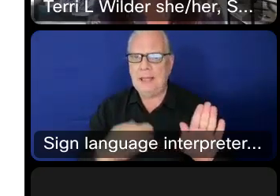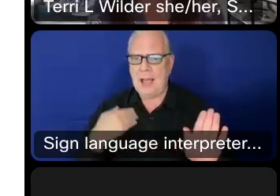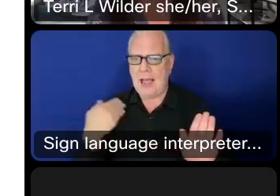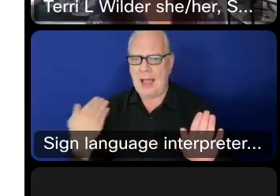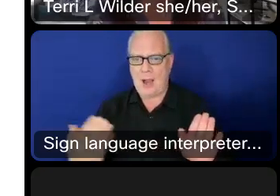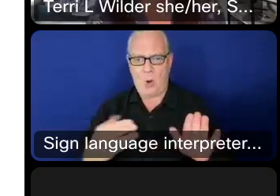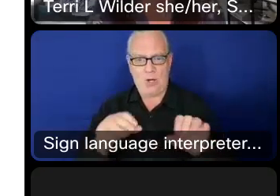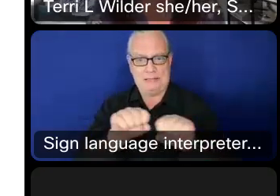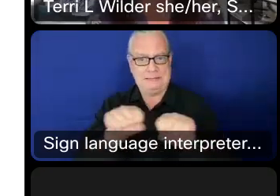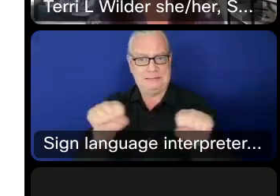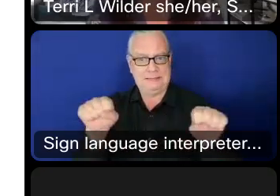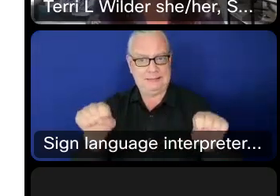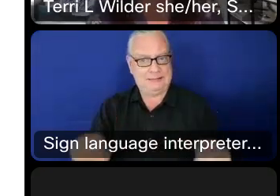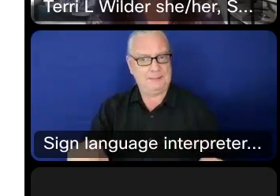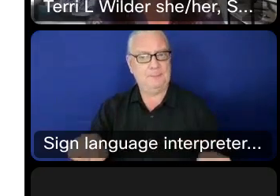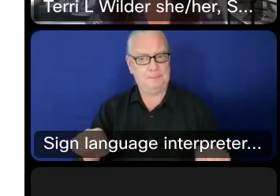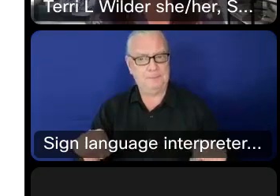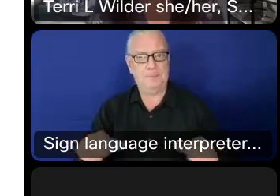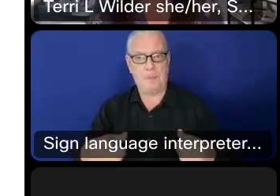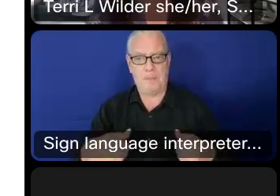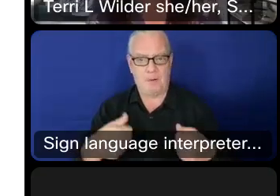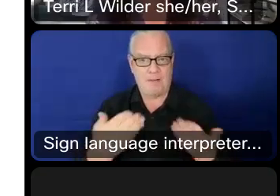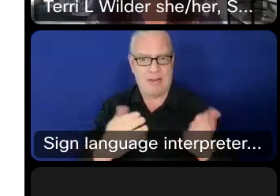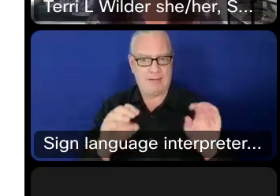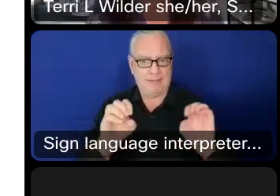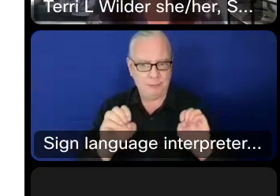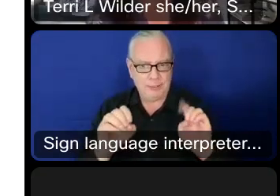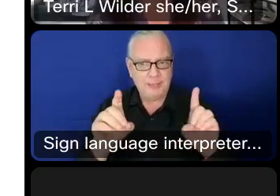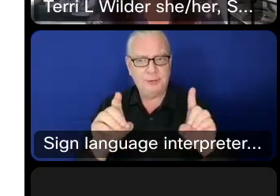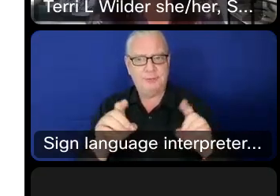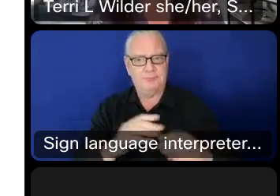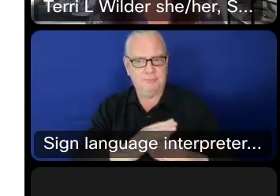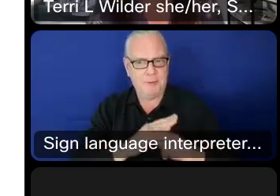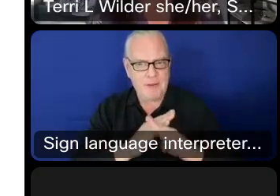our ability to provide education and HIV prevention services.